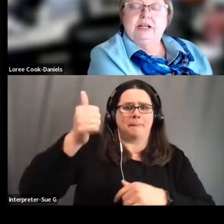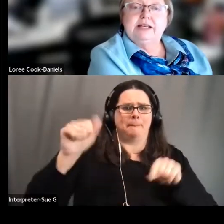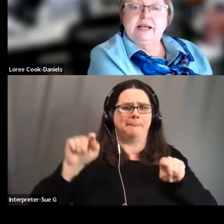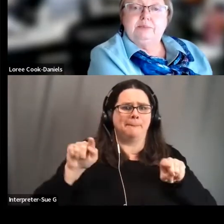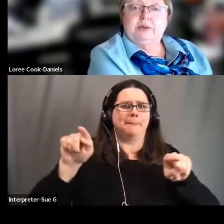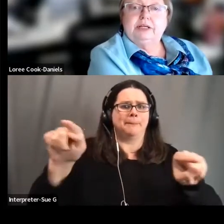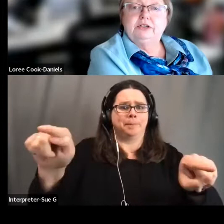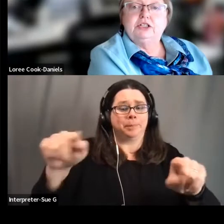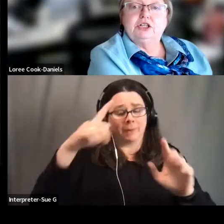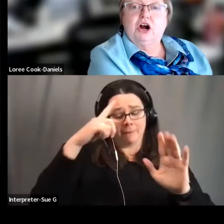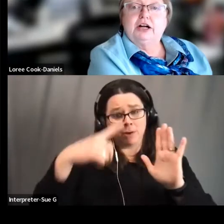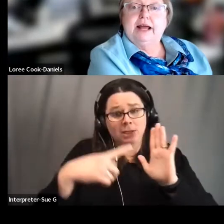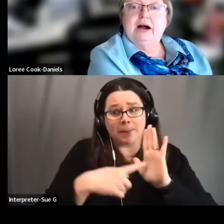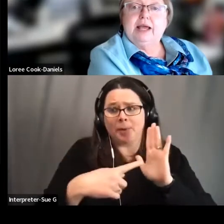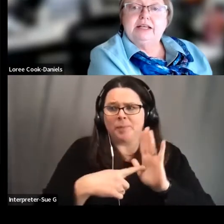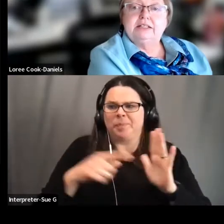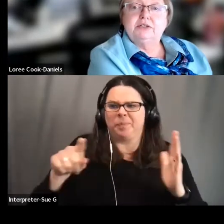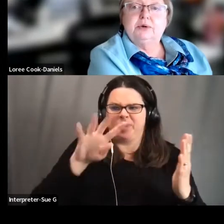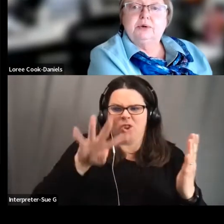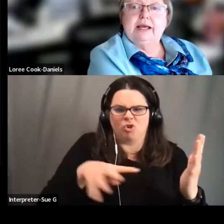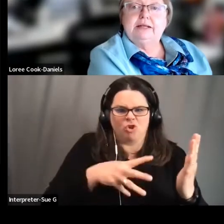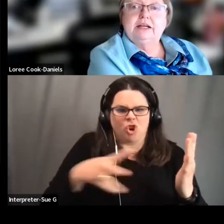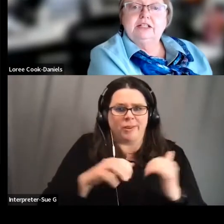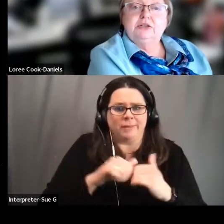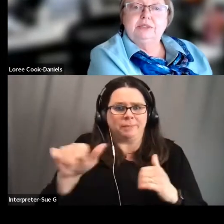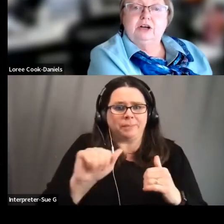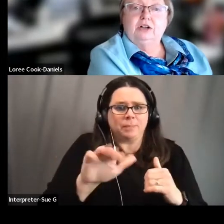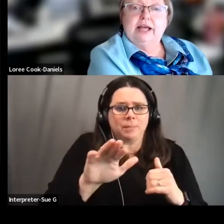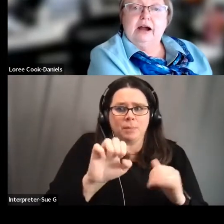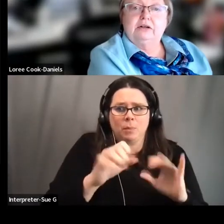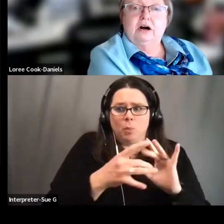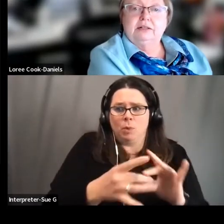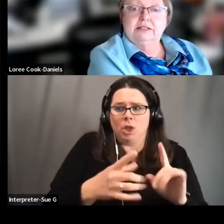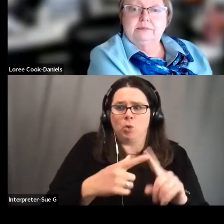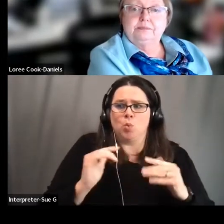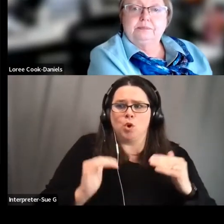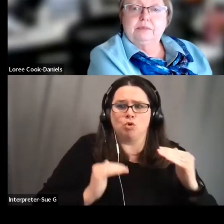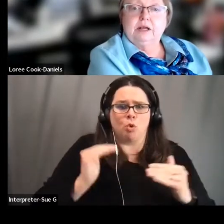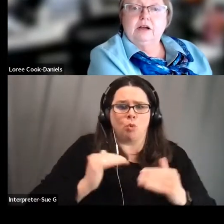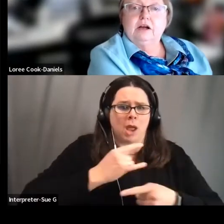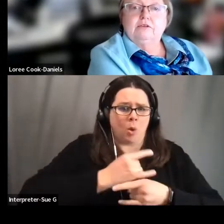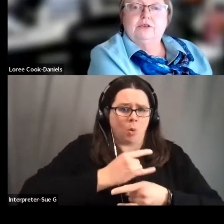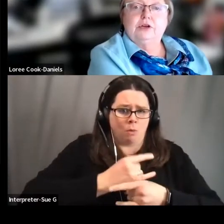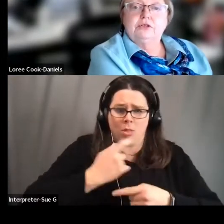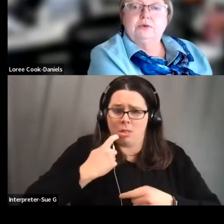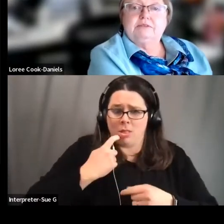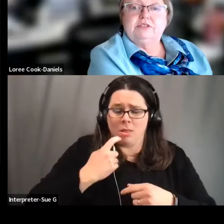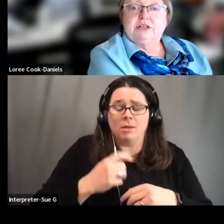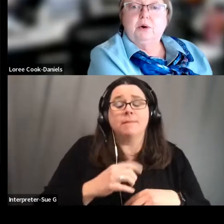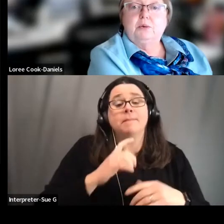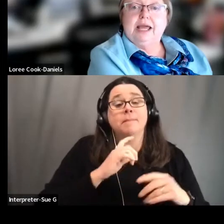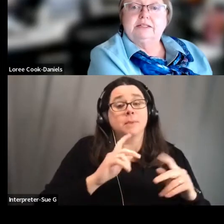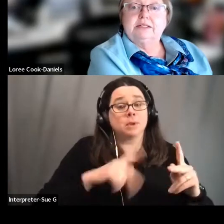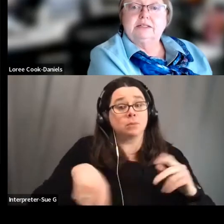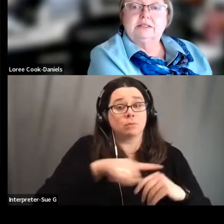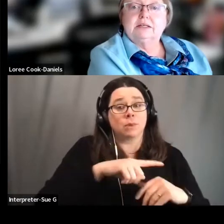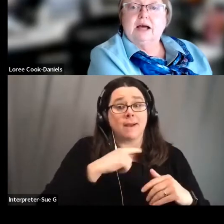For example, here's a chart on how ACEs relate to adult alcoholism. For those who have zero ACEs,